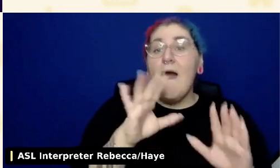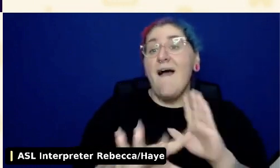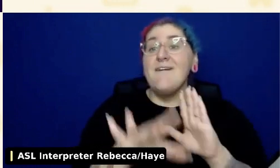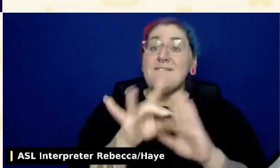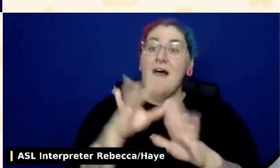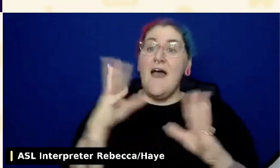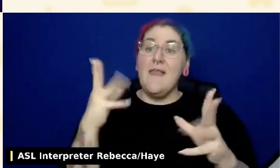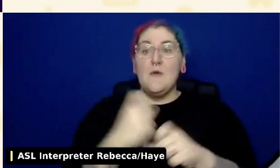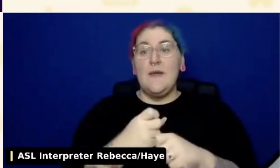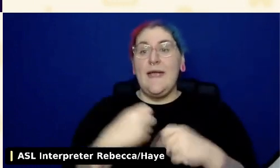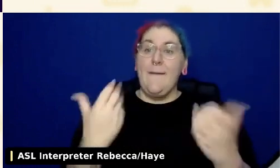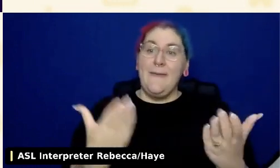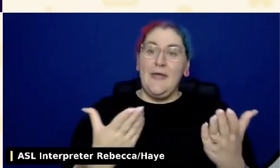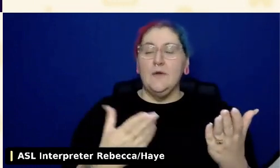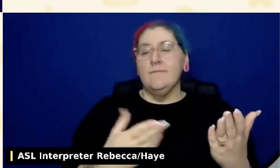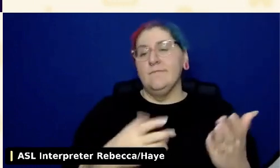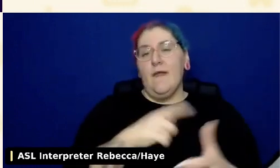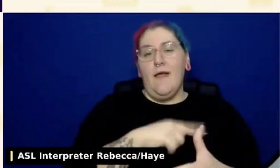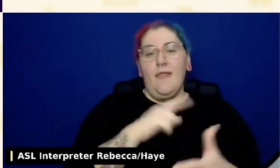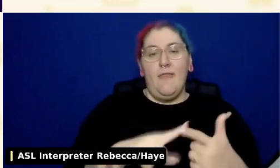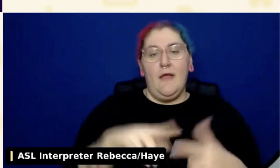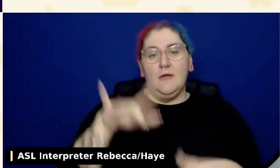to the page on equalizeddigital.com.